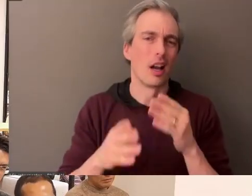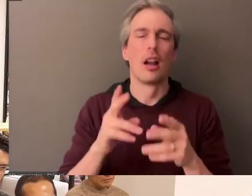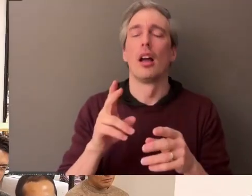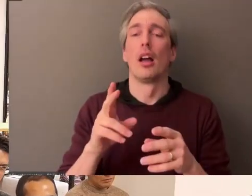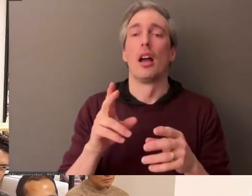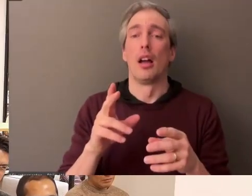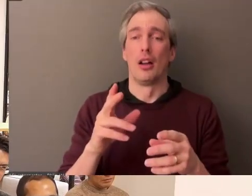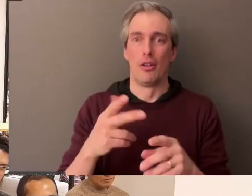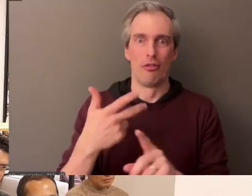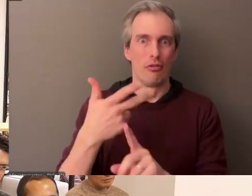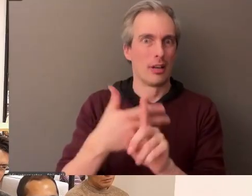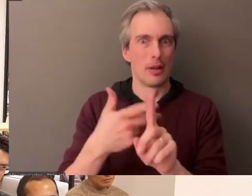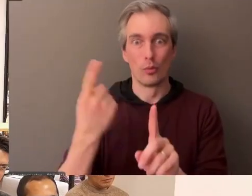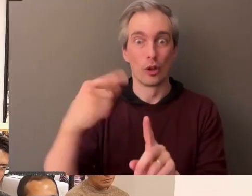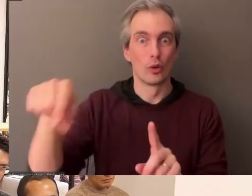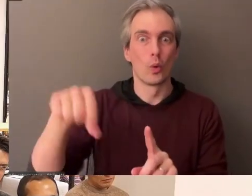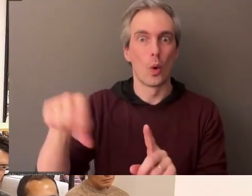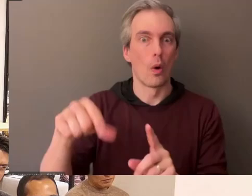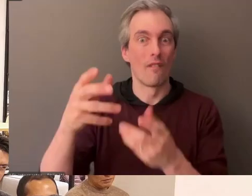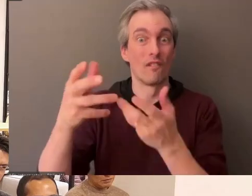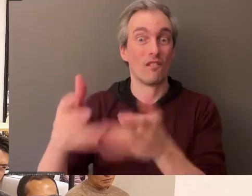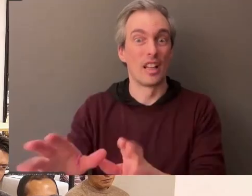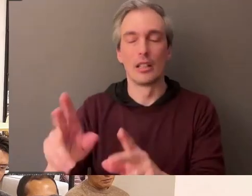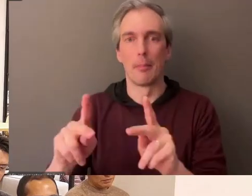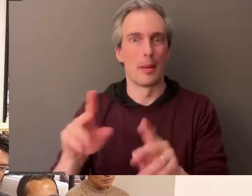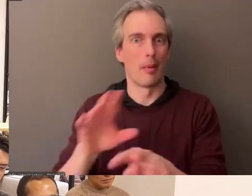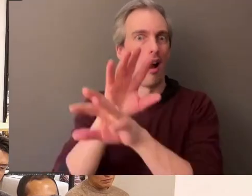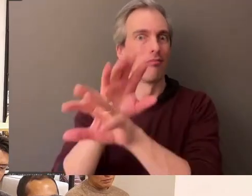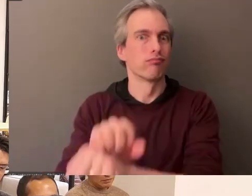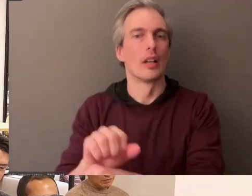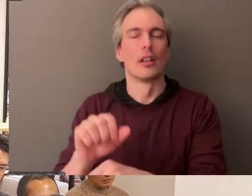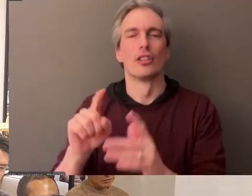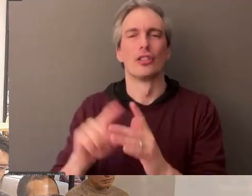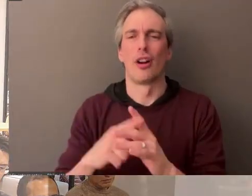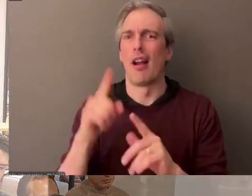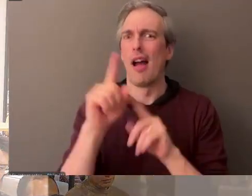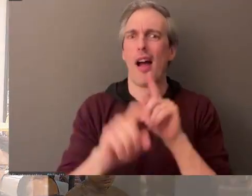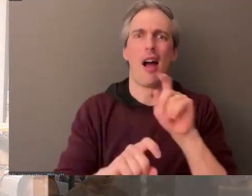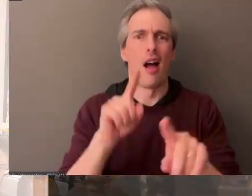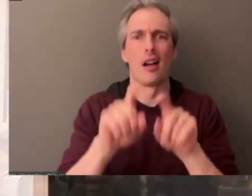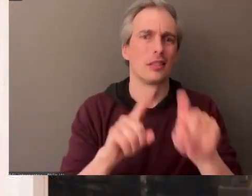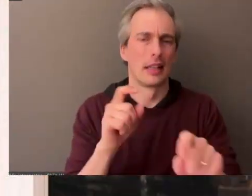Can you give us examples of what kinds of questions people have asked? Oh yeah. And I might not have explained that well.